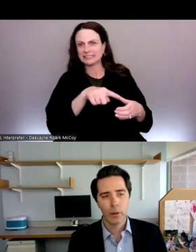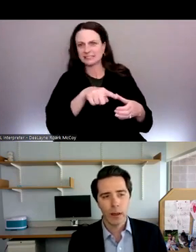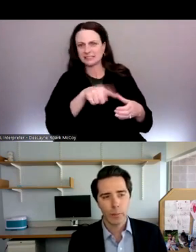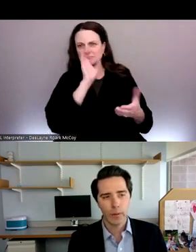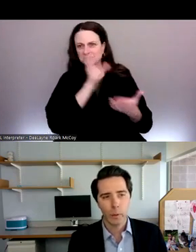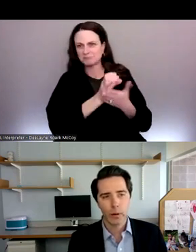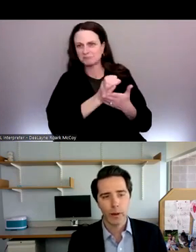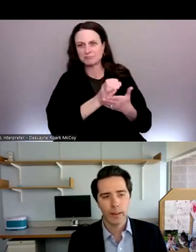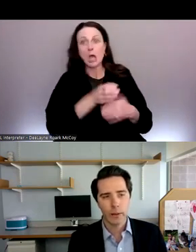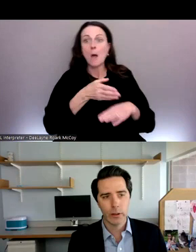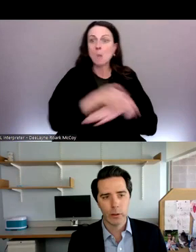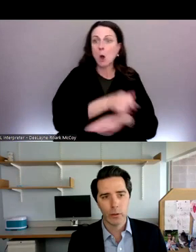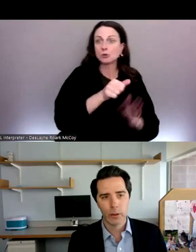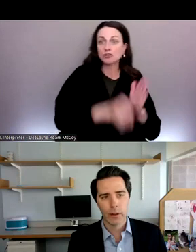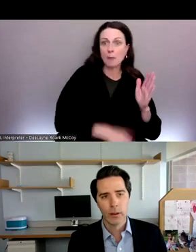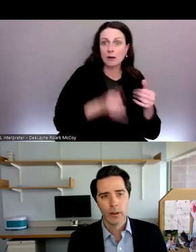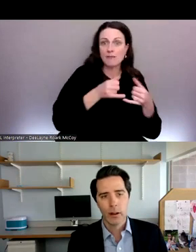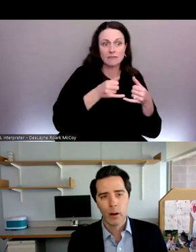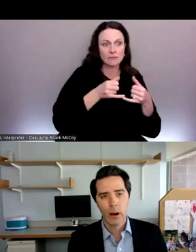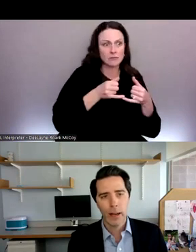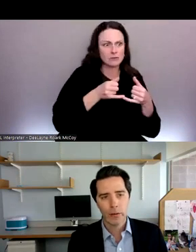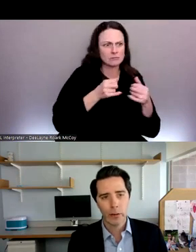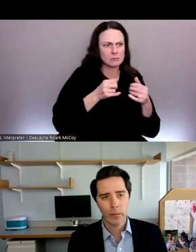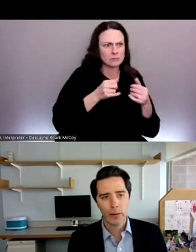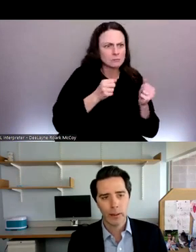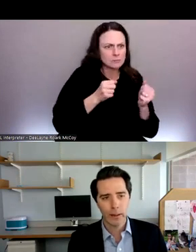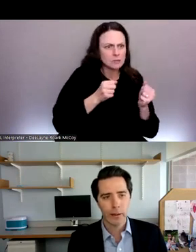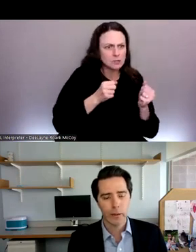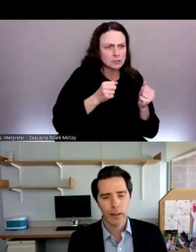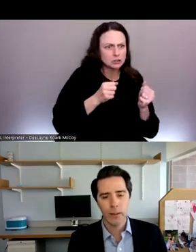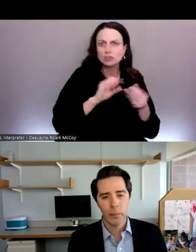post-operative word recognition scores